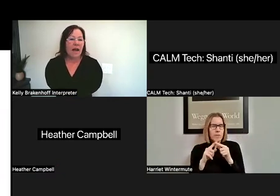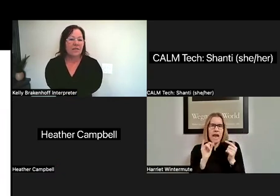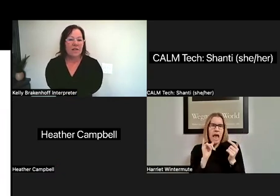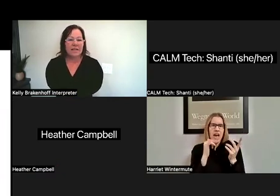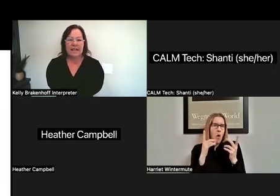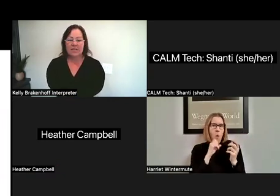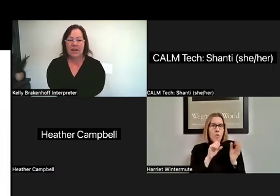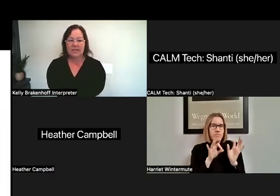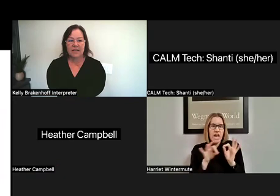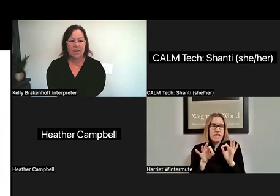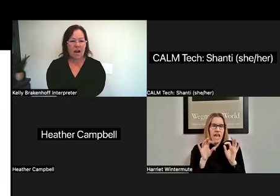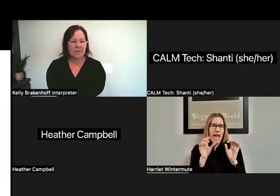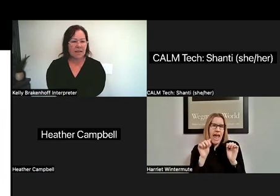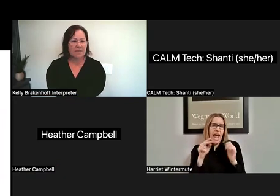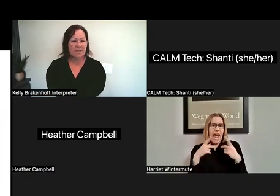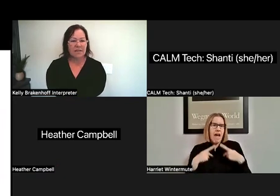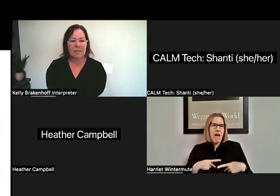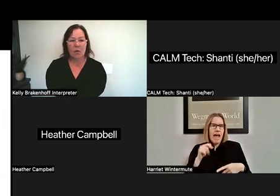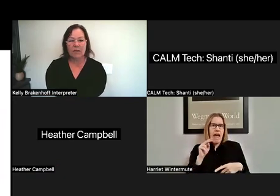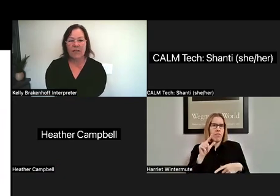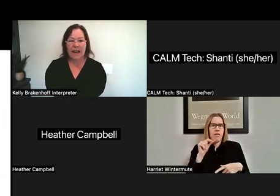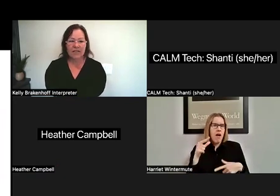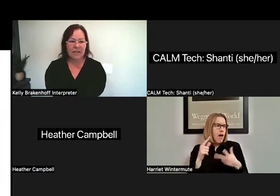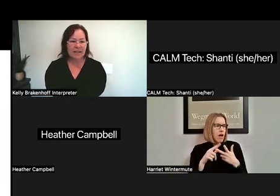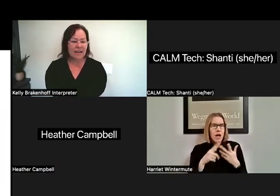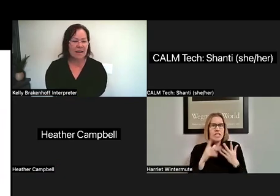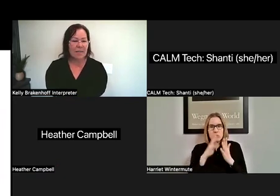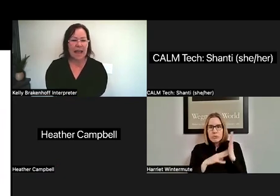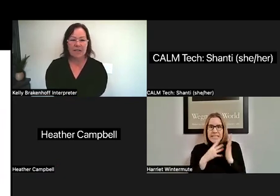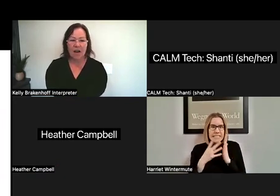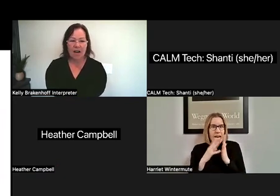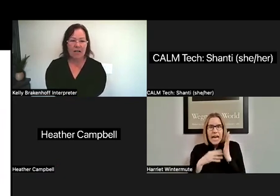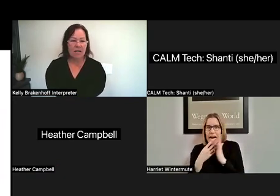As you can see there is lots of different options. There is some old fashioned analog